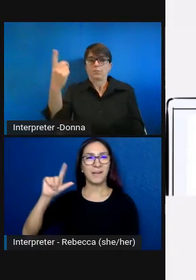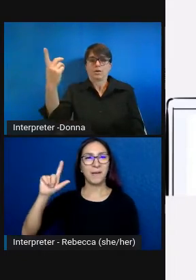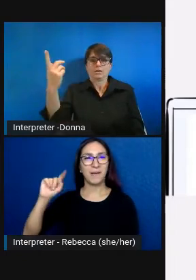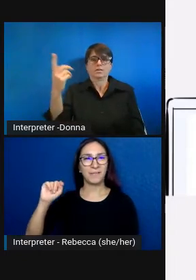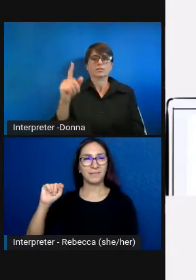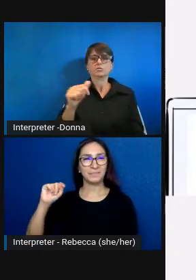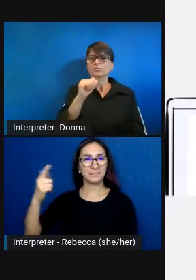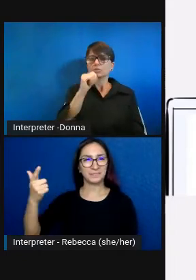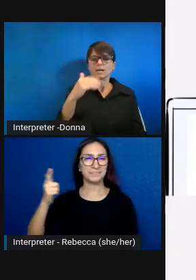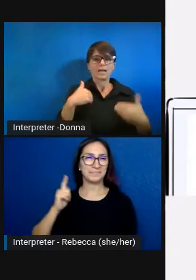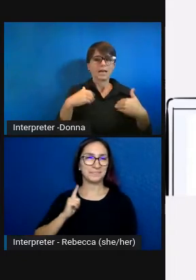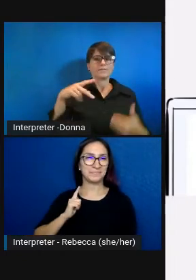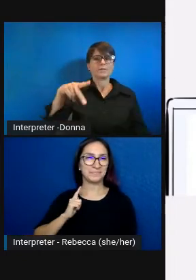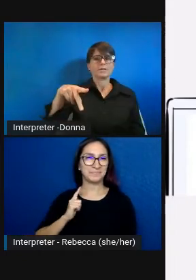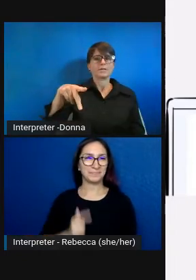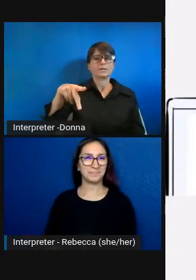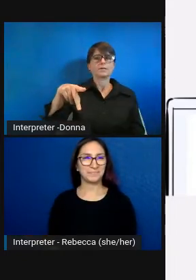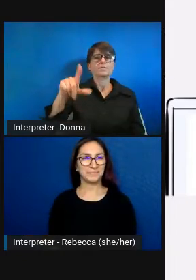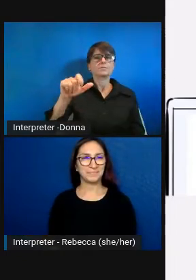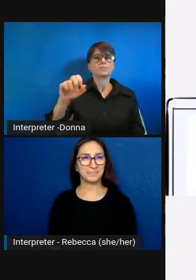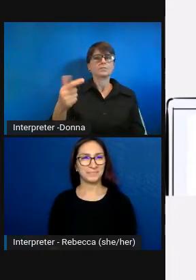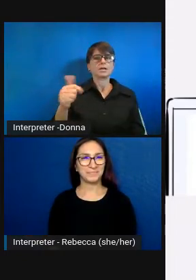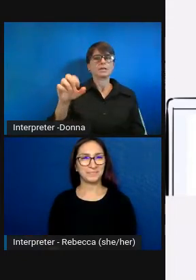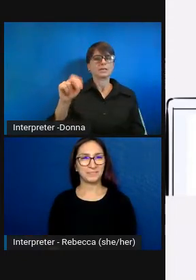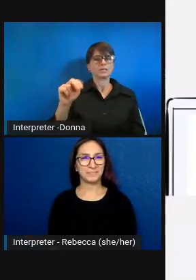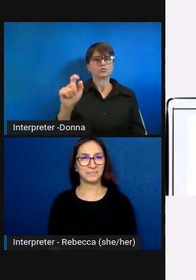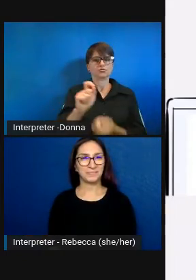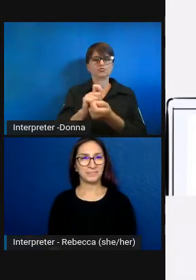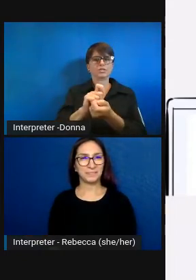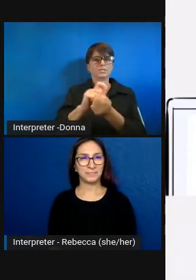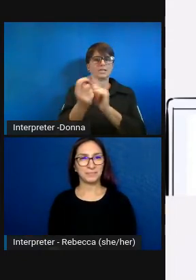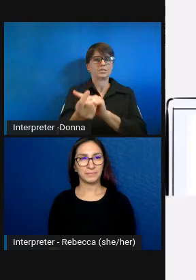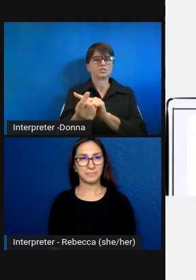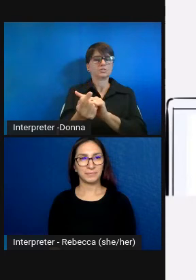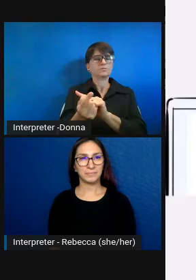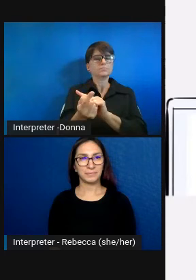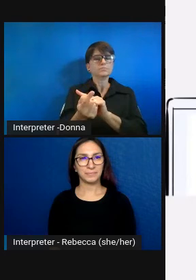Which means it is hard to update next year and problems